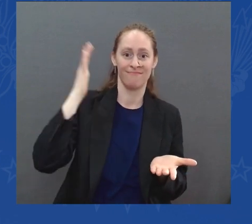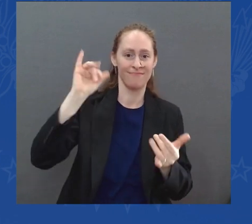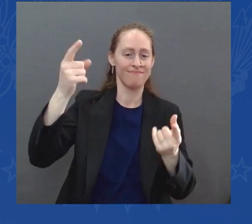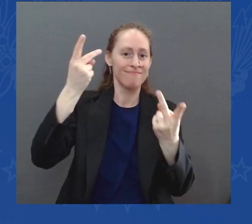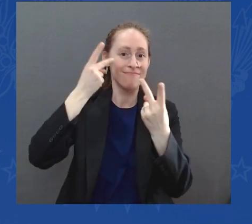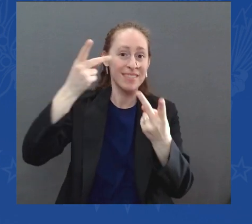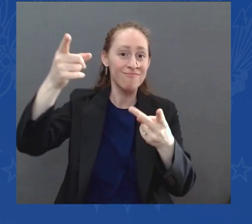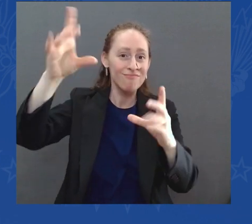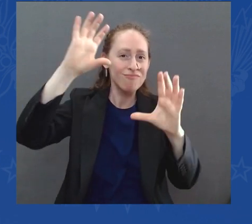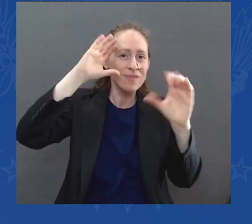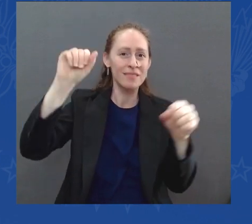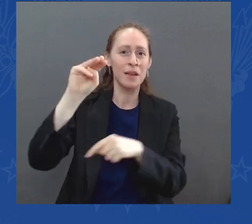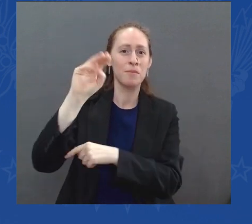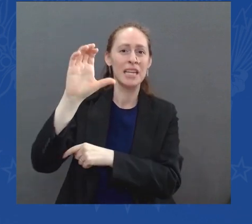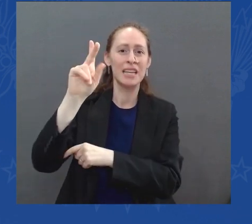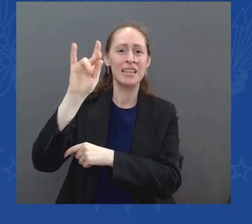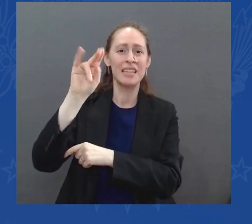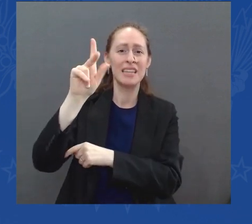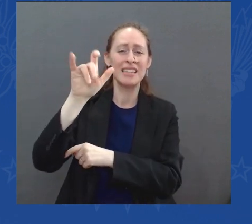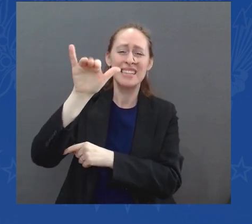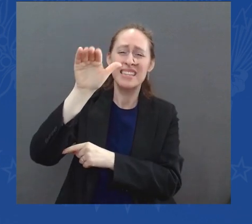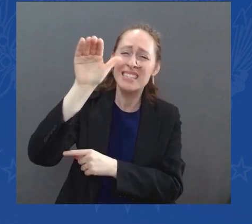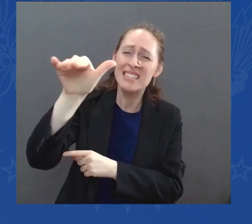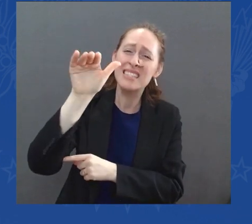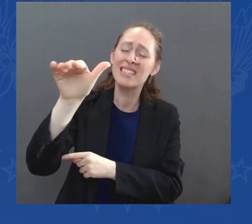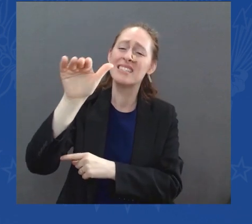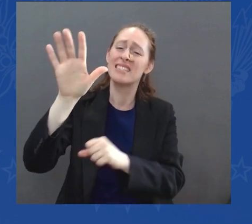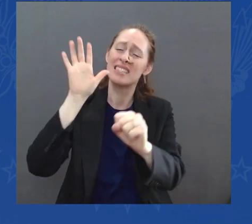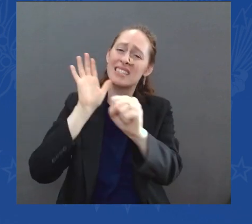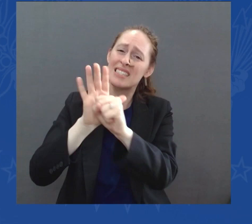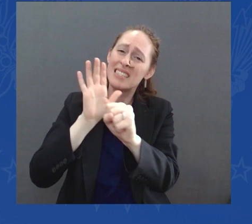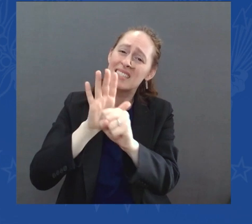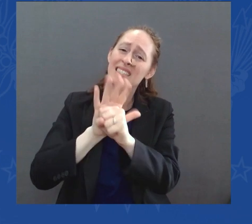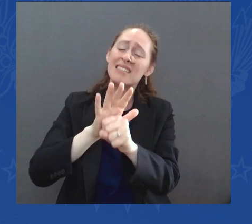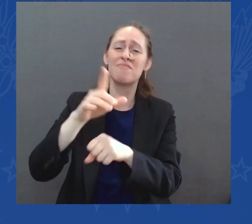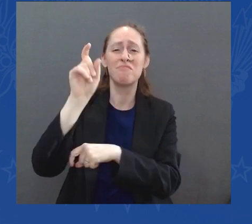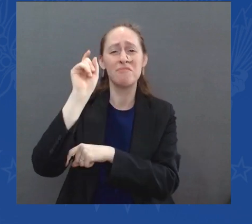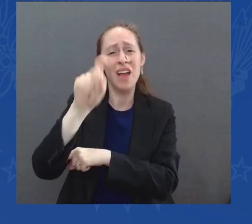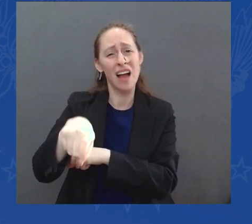Since my great grandmother's visit to the White House one hundred and twenty four years ago,